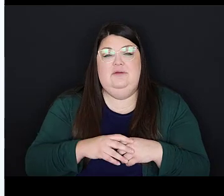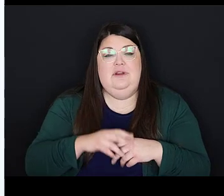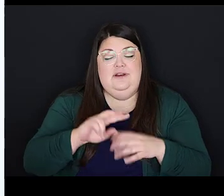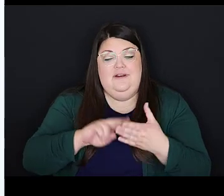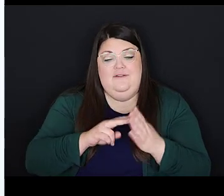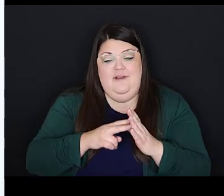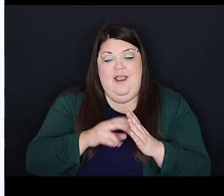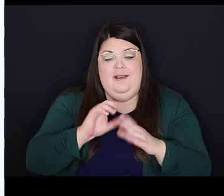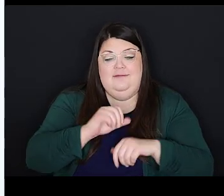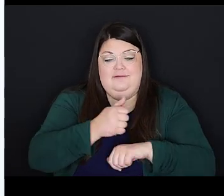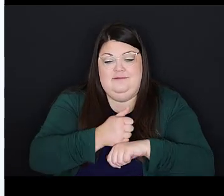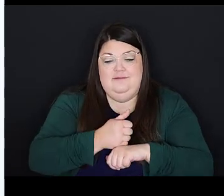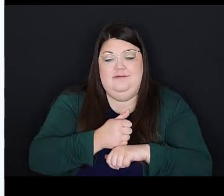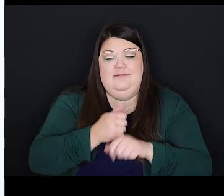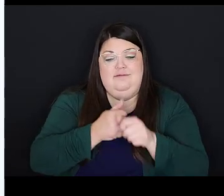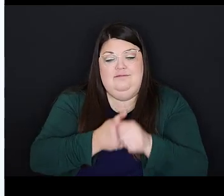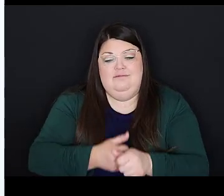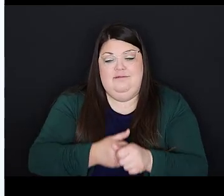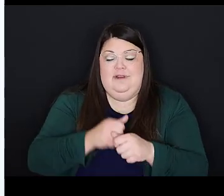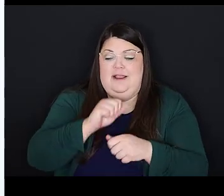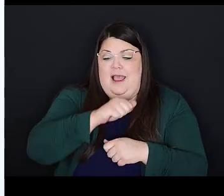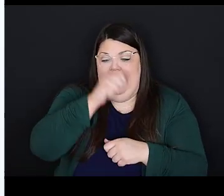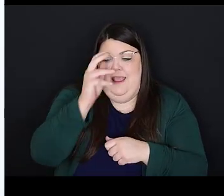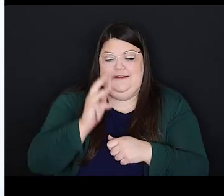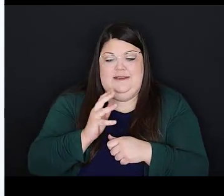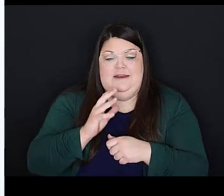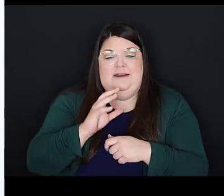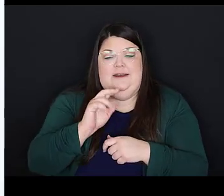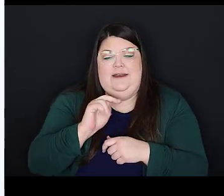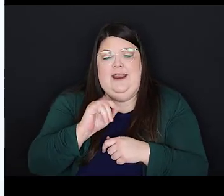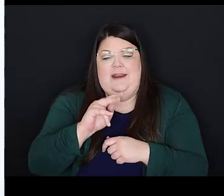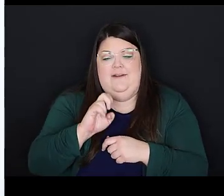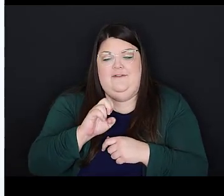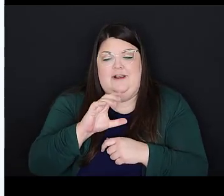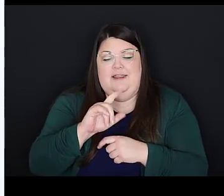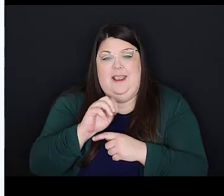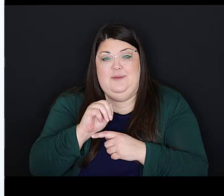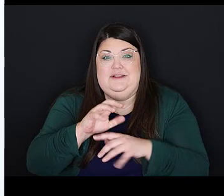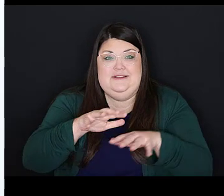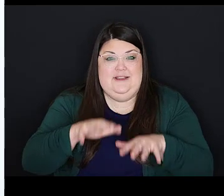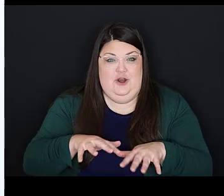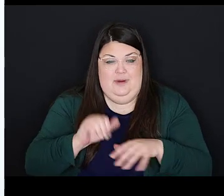pursuant to the Alaska Native Claims Settlement Act) and a tribal organization (as defined in